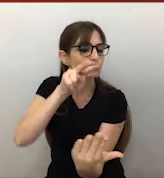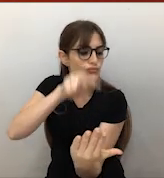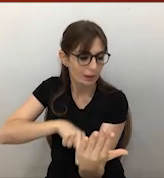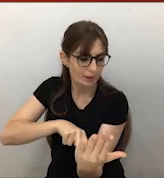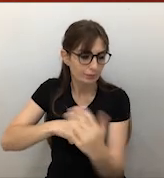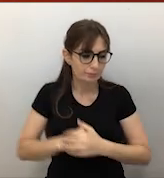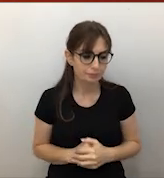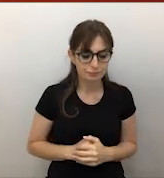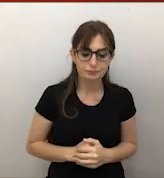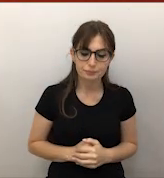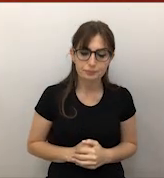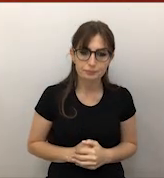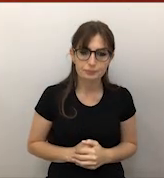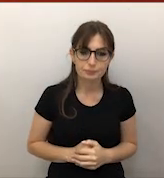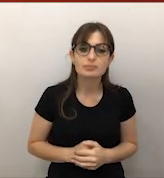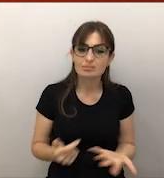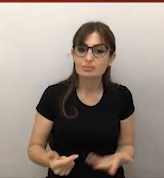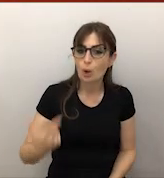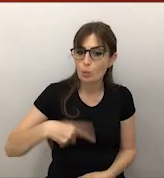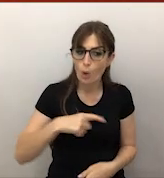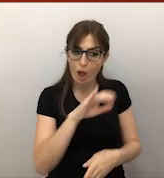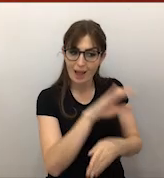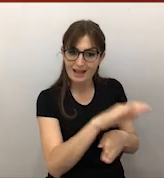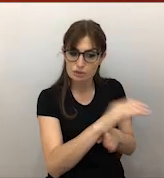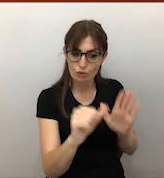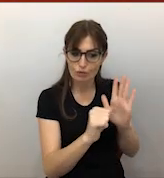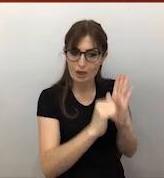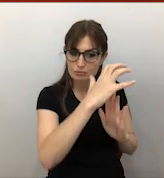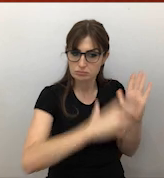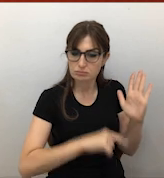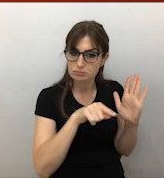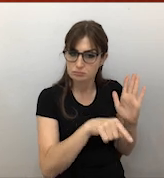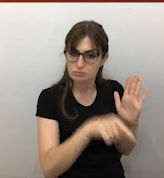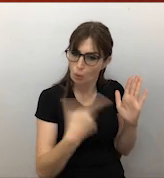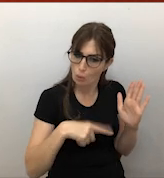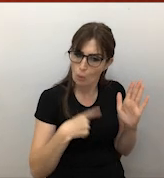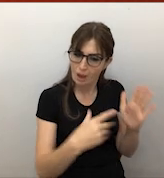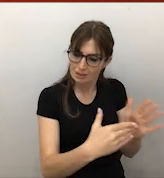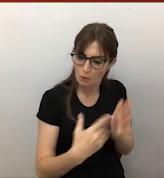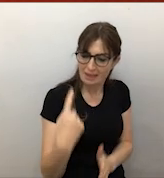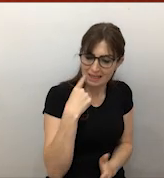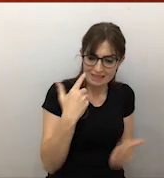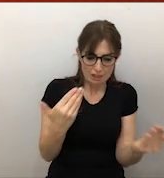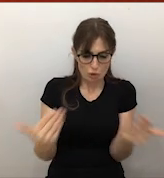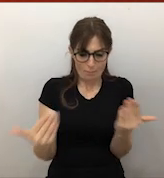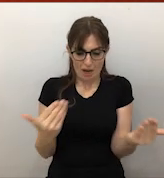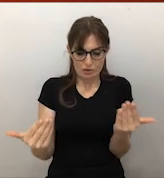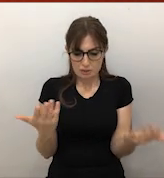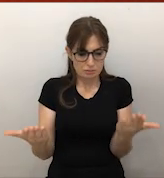As we've discussed, a key purpose of external financial statements is to facilitate the easy comparison of information